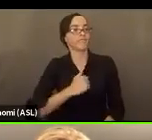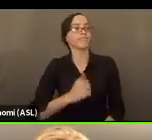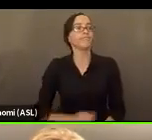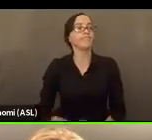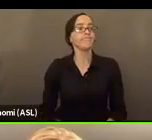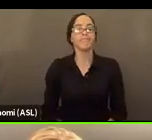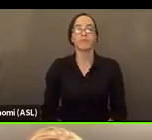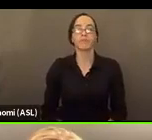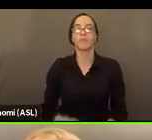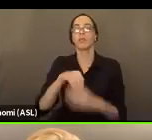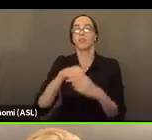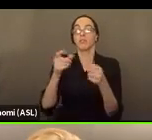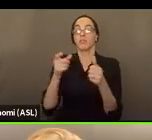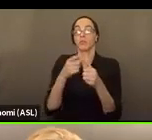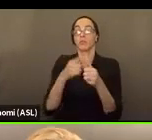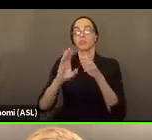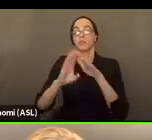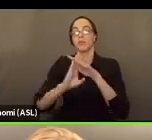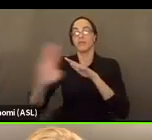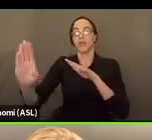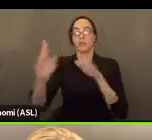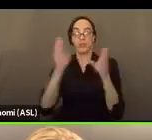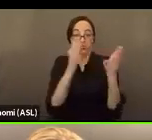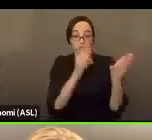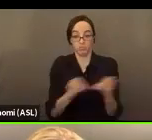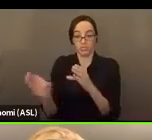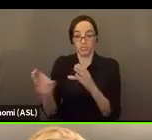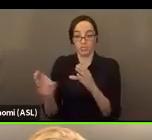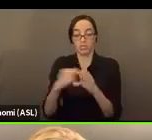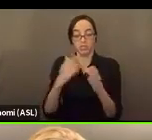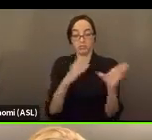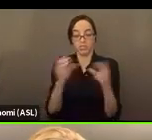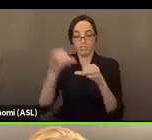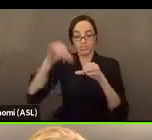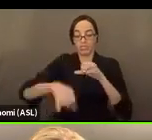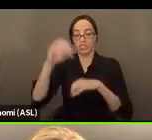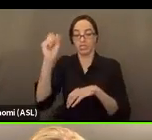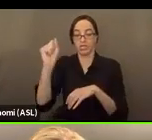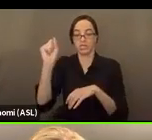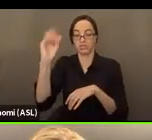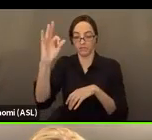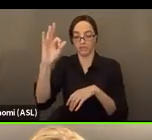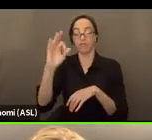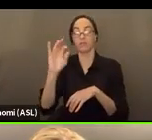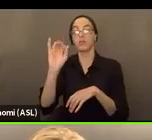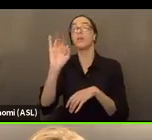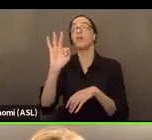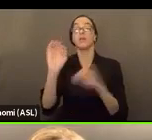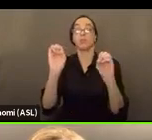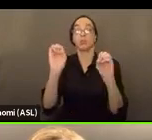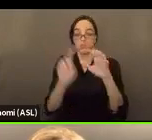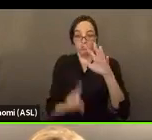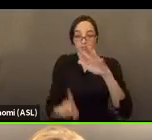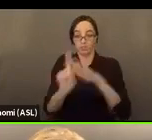evacuation plan i plan to stay in san francisco in case of an emergency but i'm fearful of those